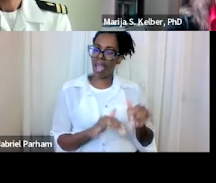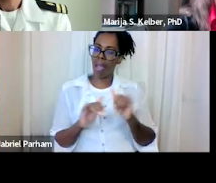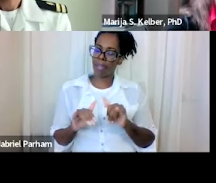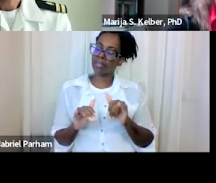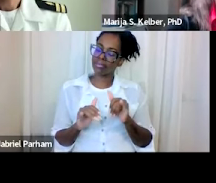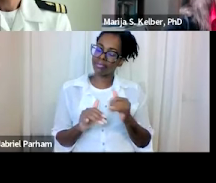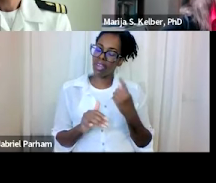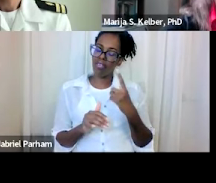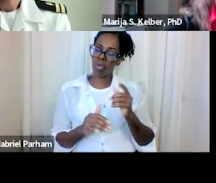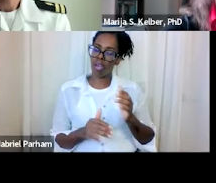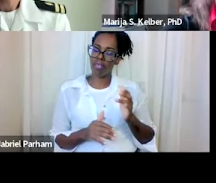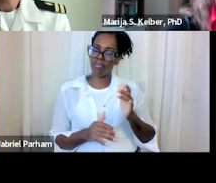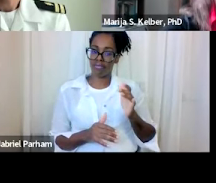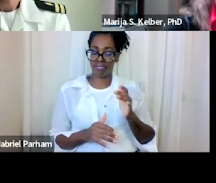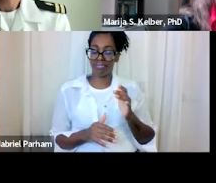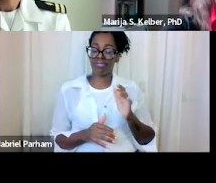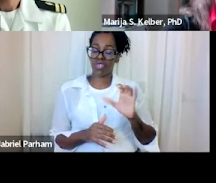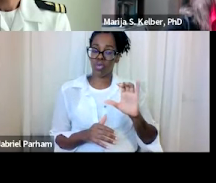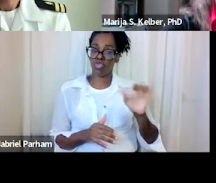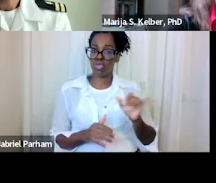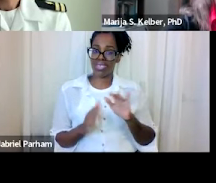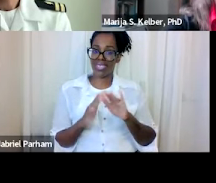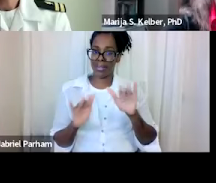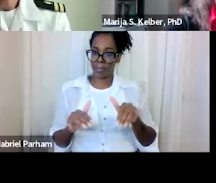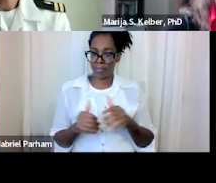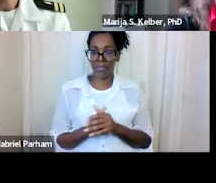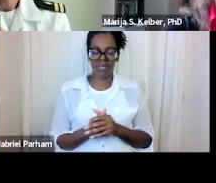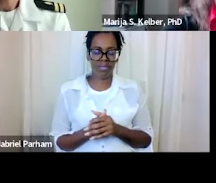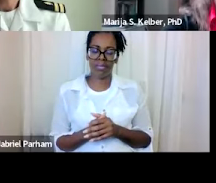in the criminal justice system. Again, going back to that place